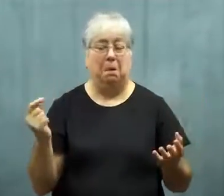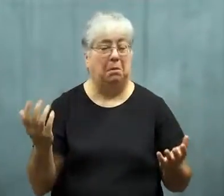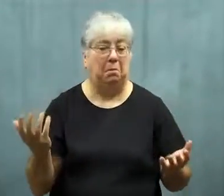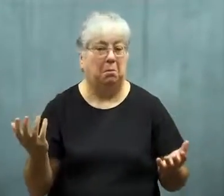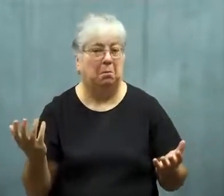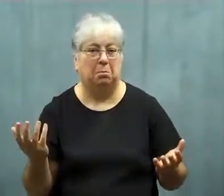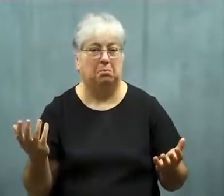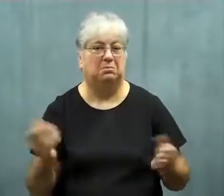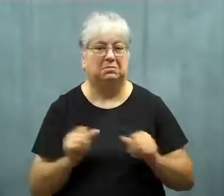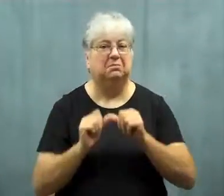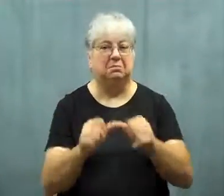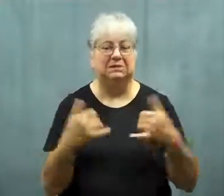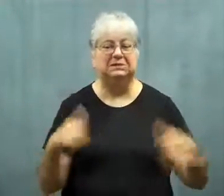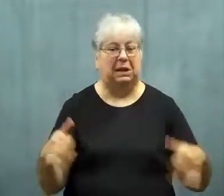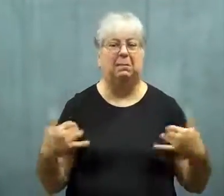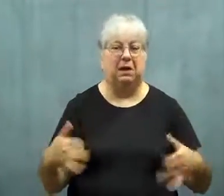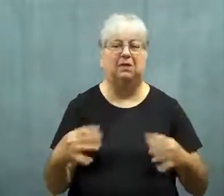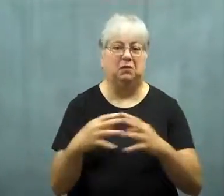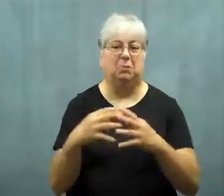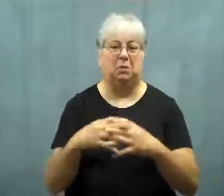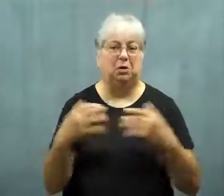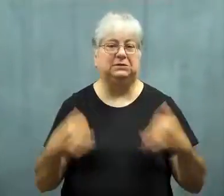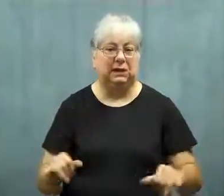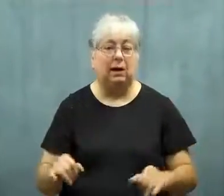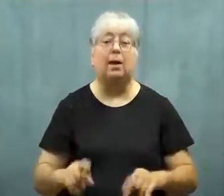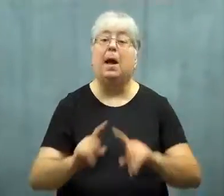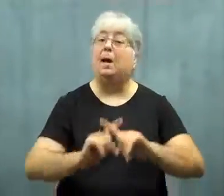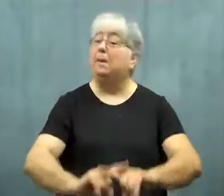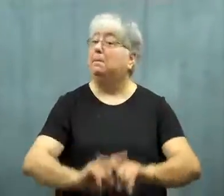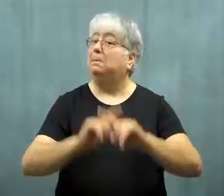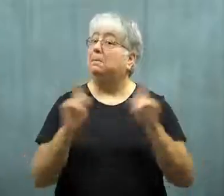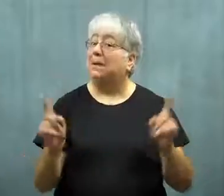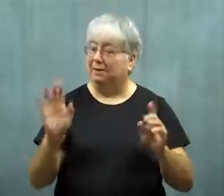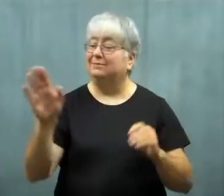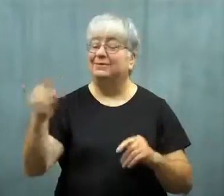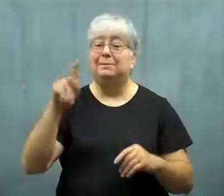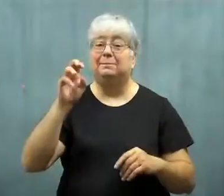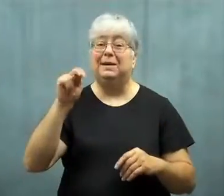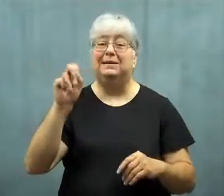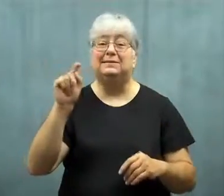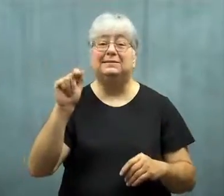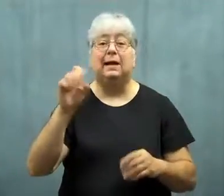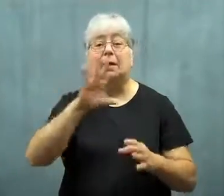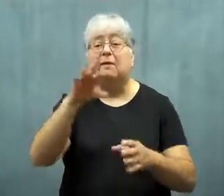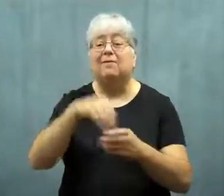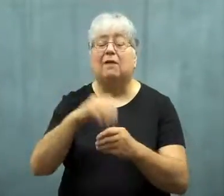It wasn't. The team can still play games.